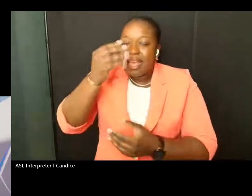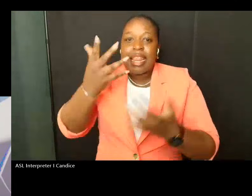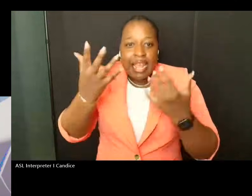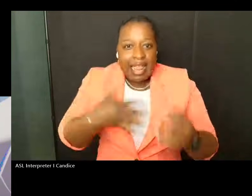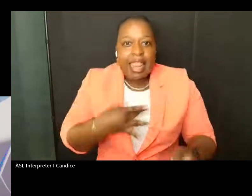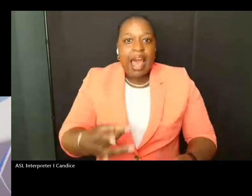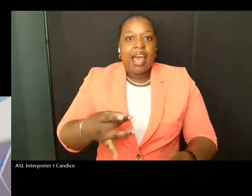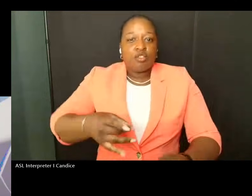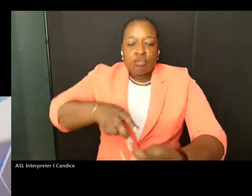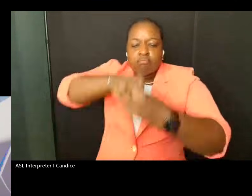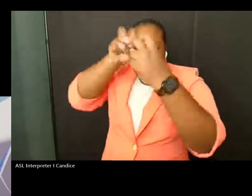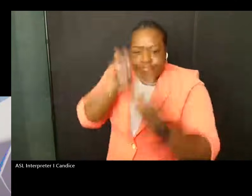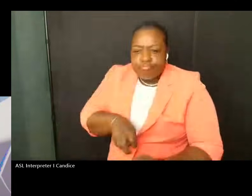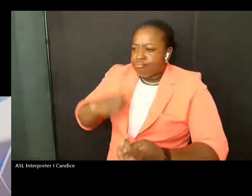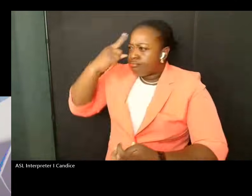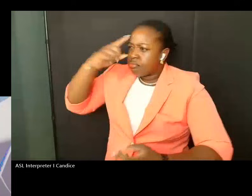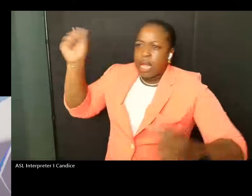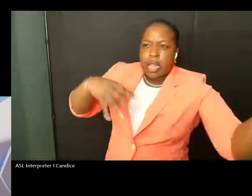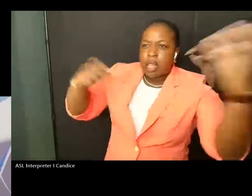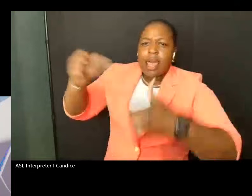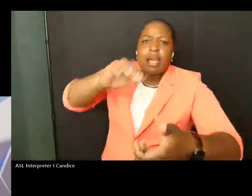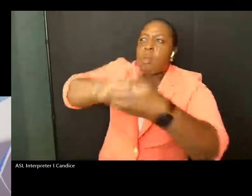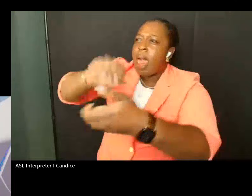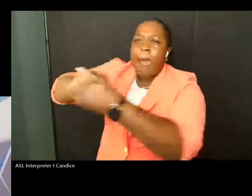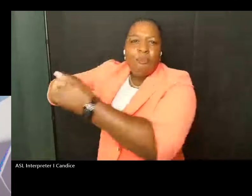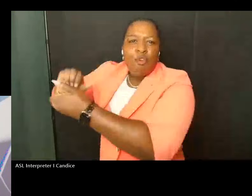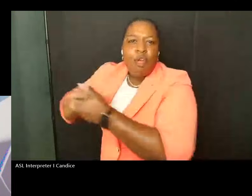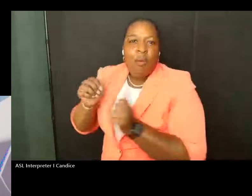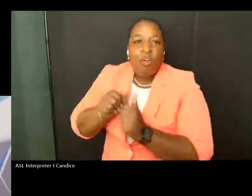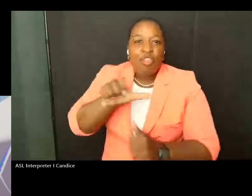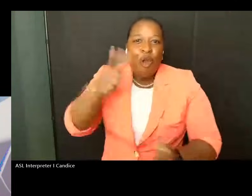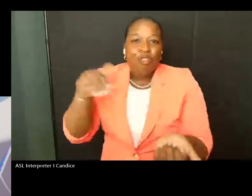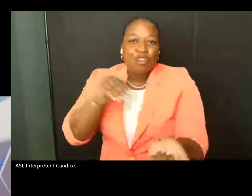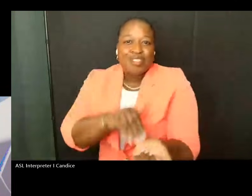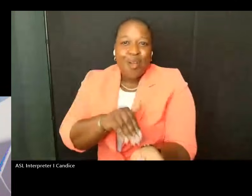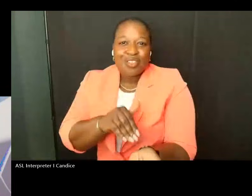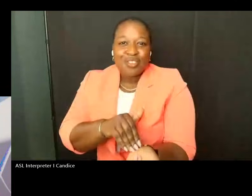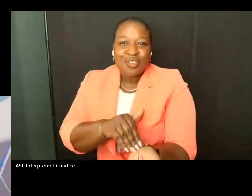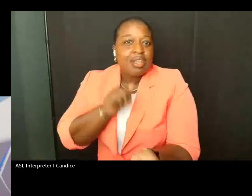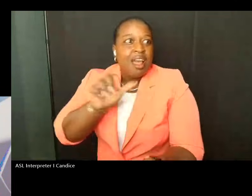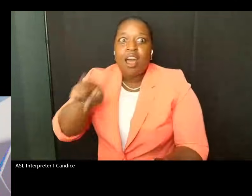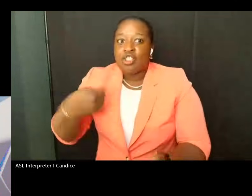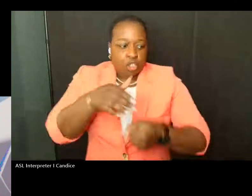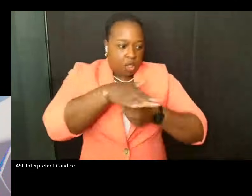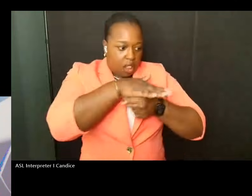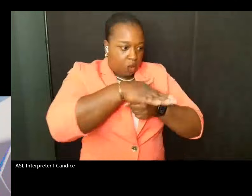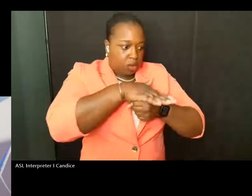round table and collaborate with a lot of other doctors, not just locally, but around the world,